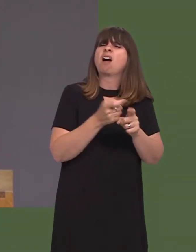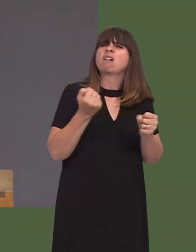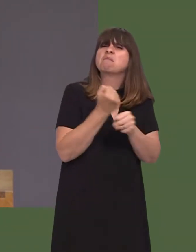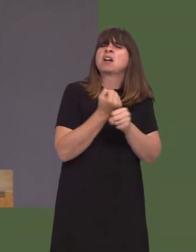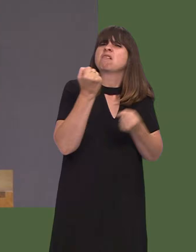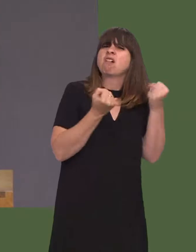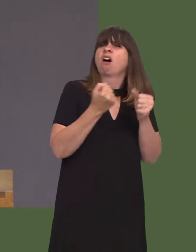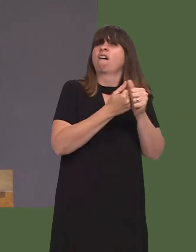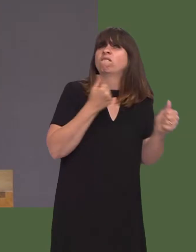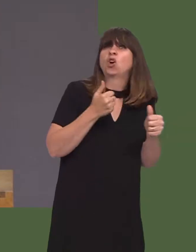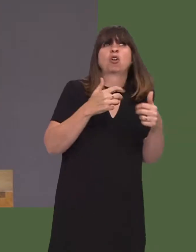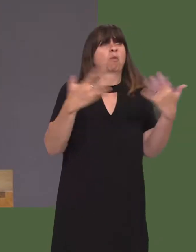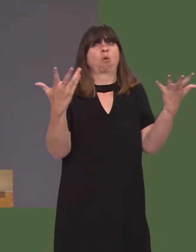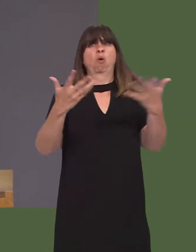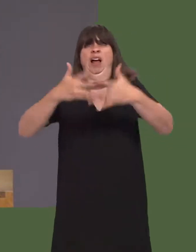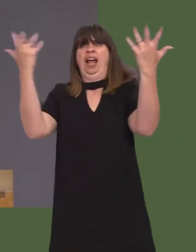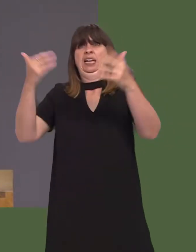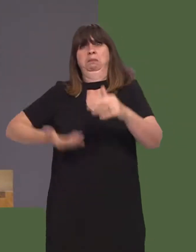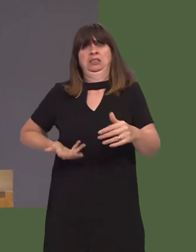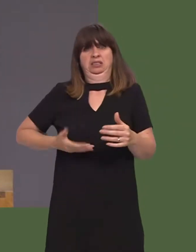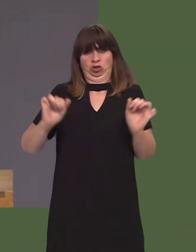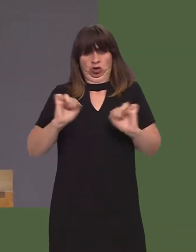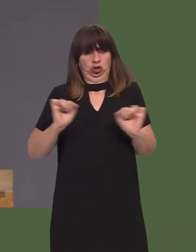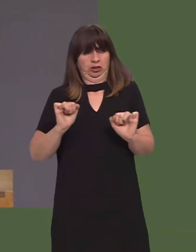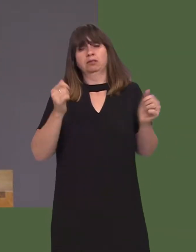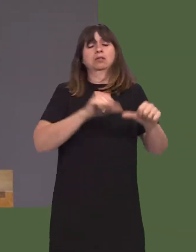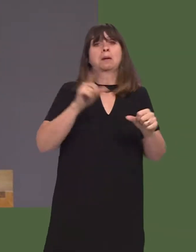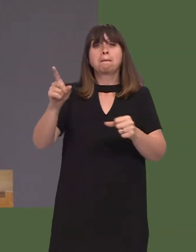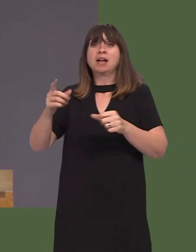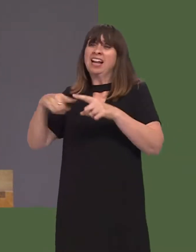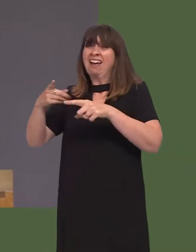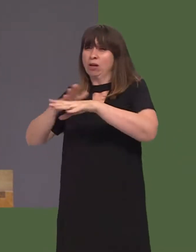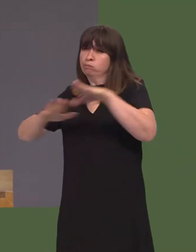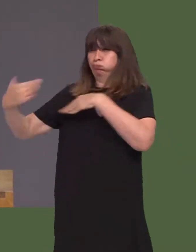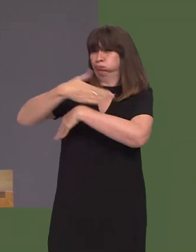automotive firm, or any other firm, actually, whereas, at least with a world-class race